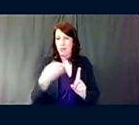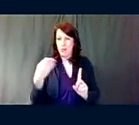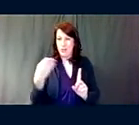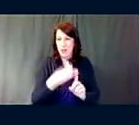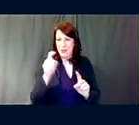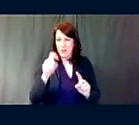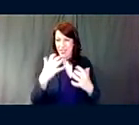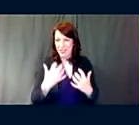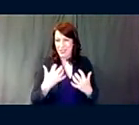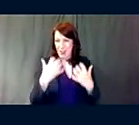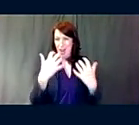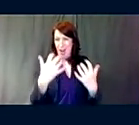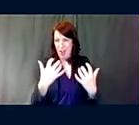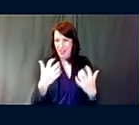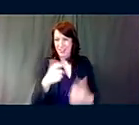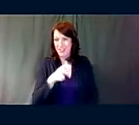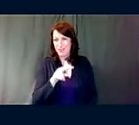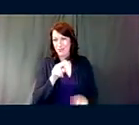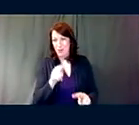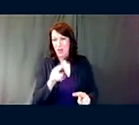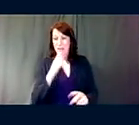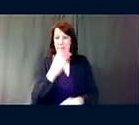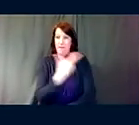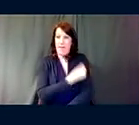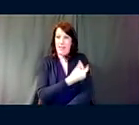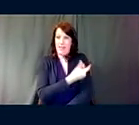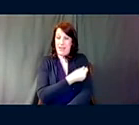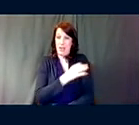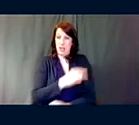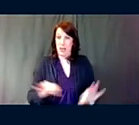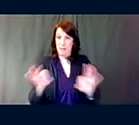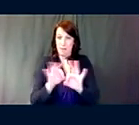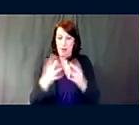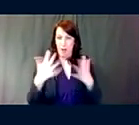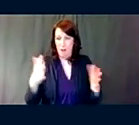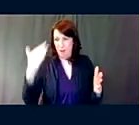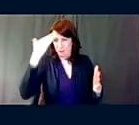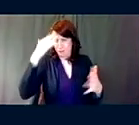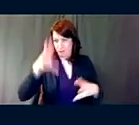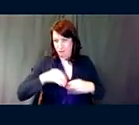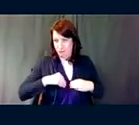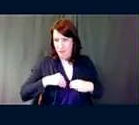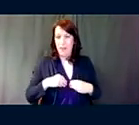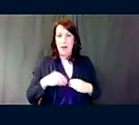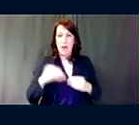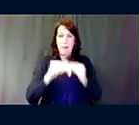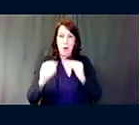I DON'T NEED TO PERSUADE YOU IN THIS PARTICULAR AUDIENCE VACCINATION IS IMPORTANT.